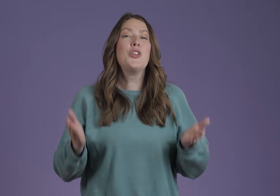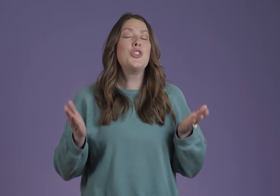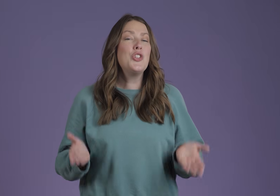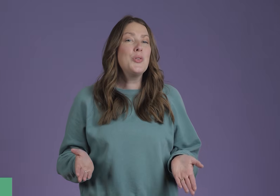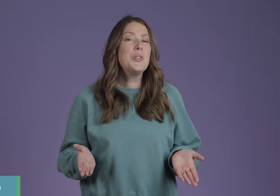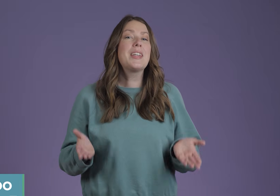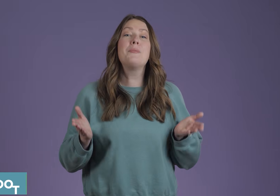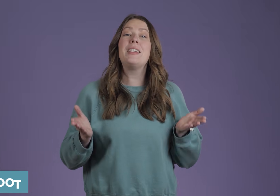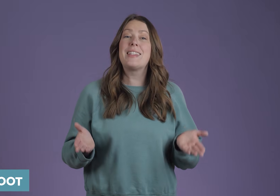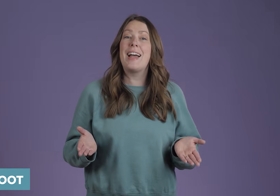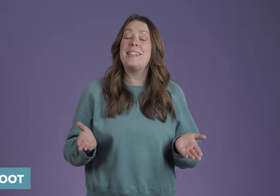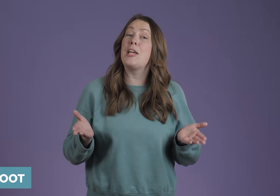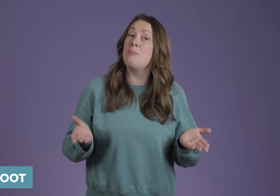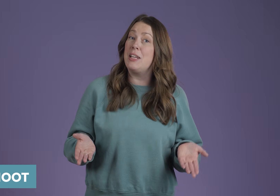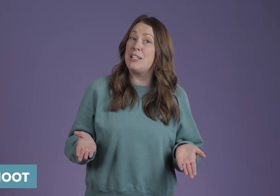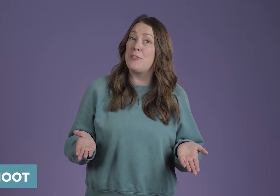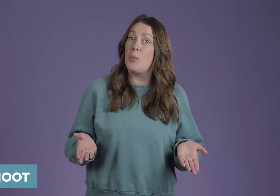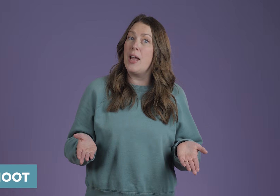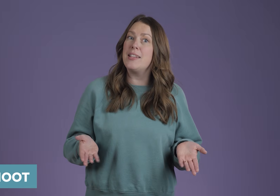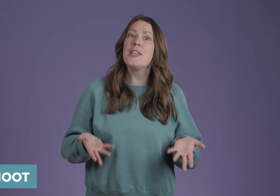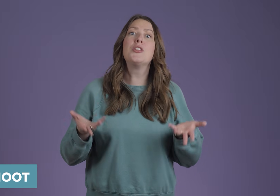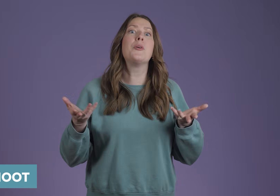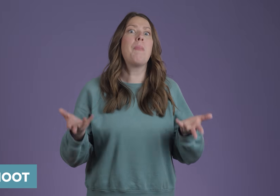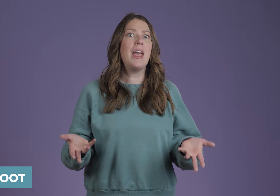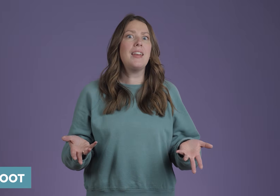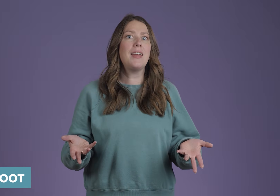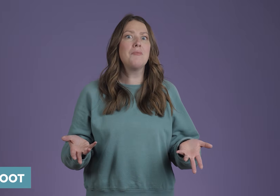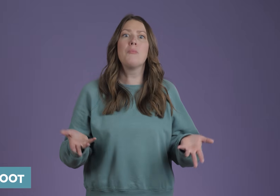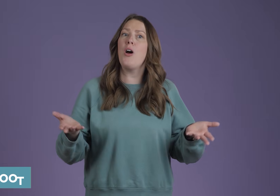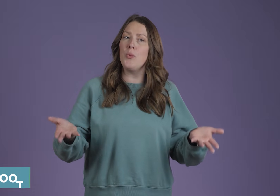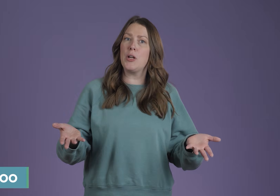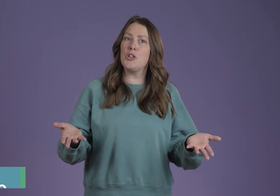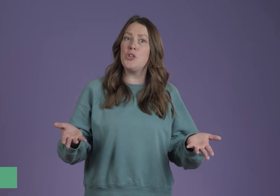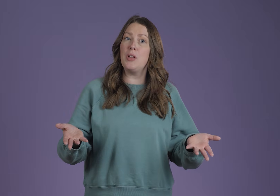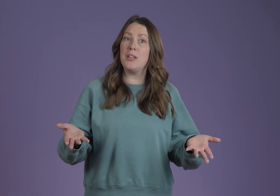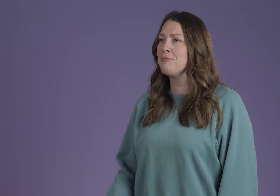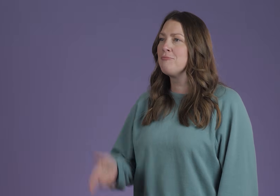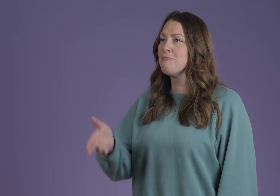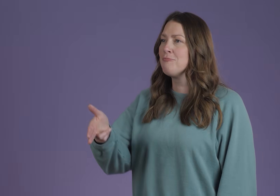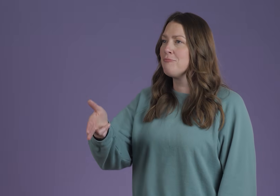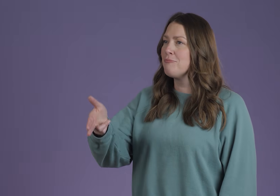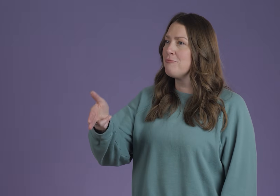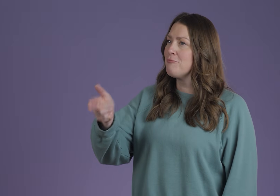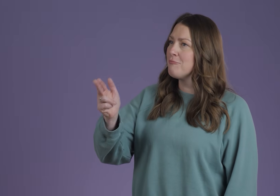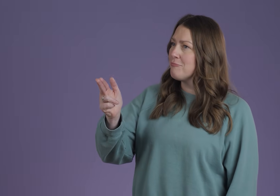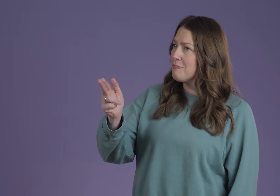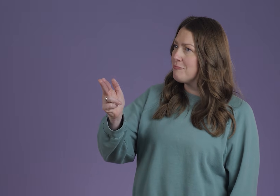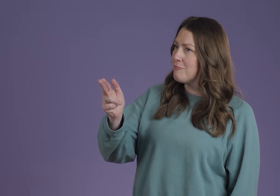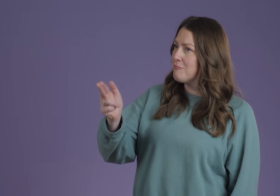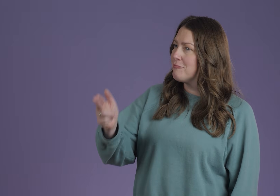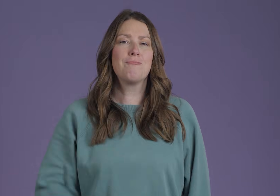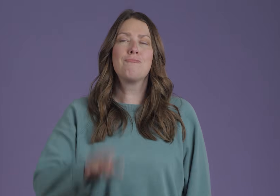shoot can be signed in many different ways depending on what you're shooting. Shooting a gun.